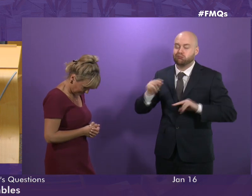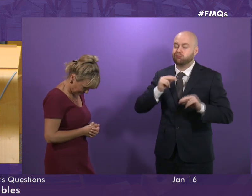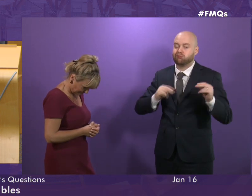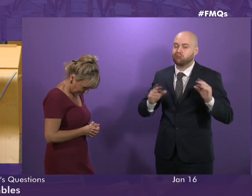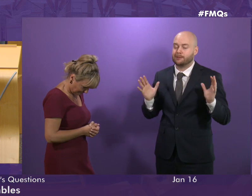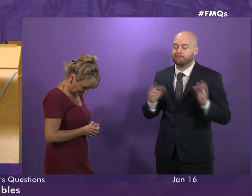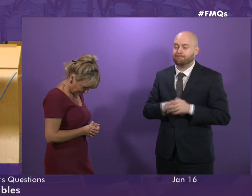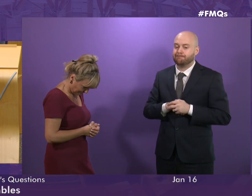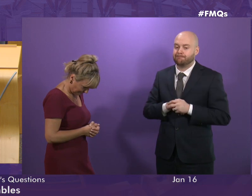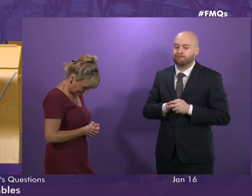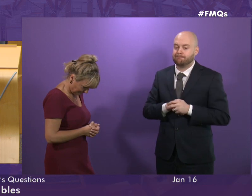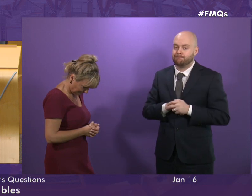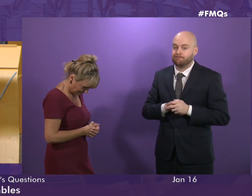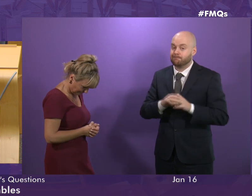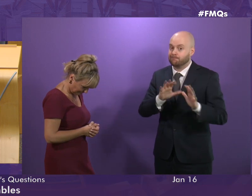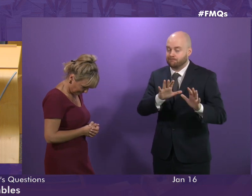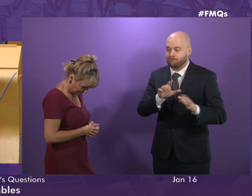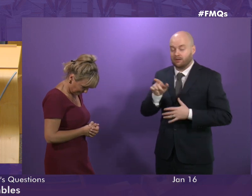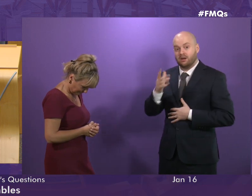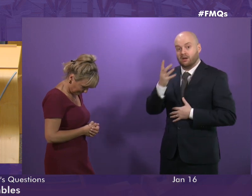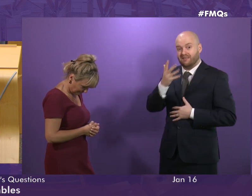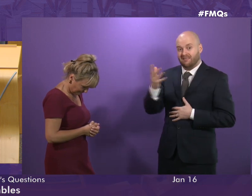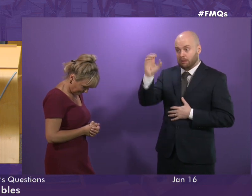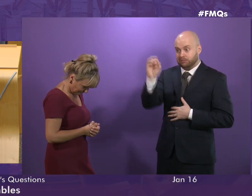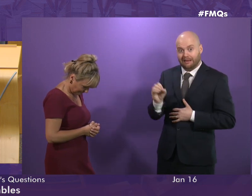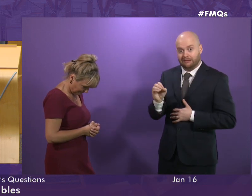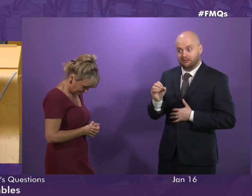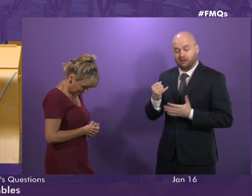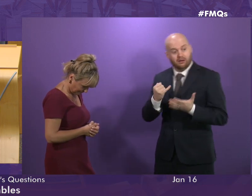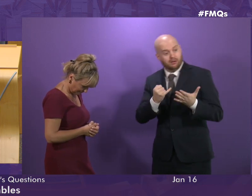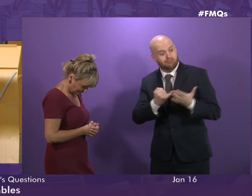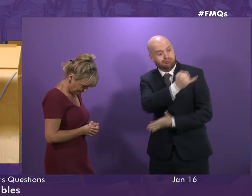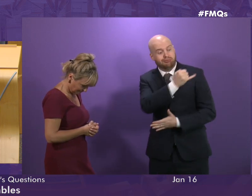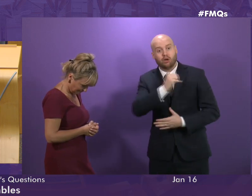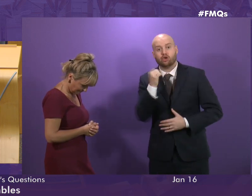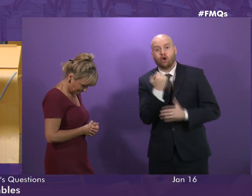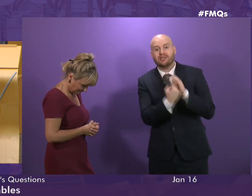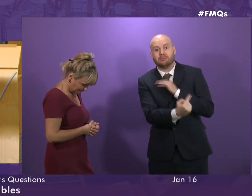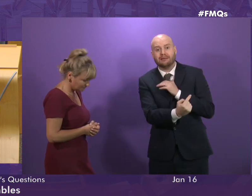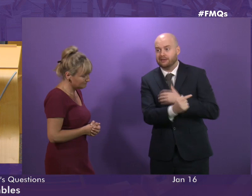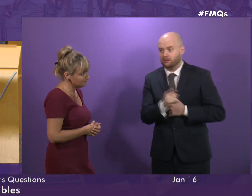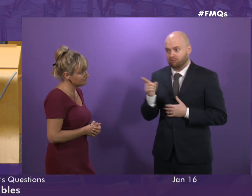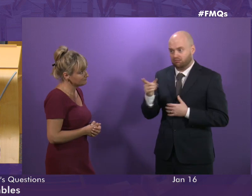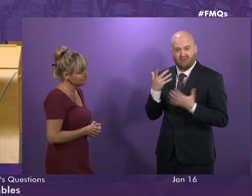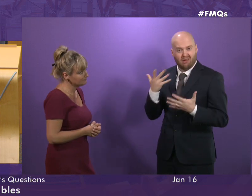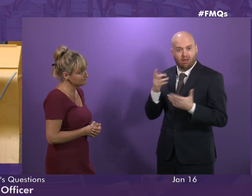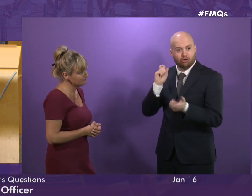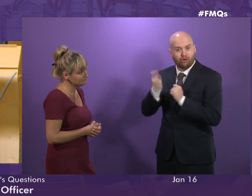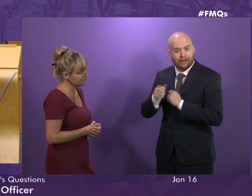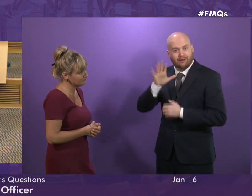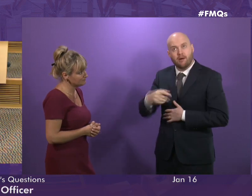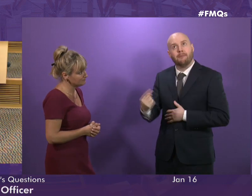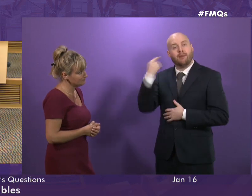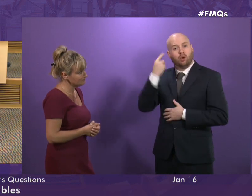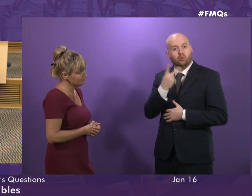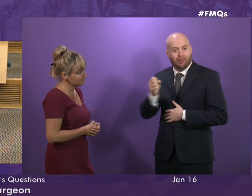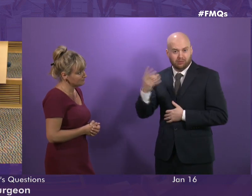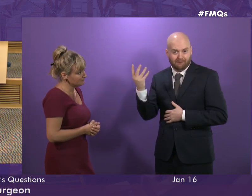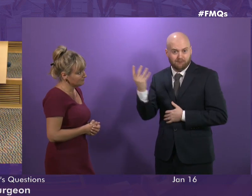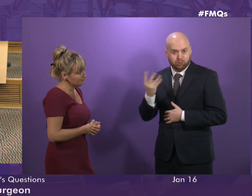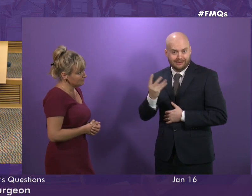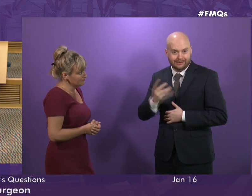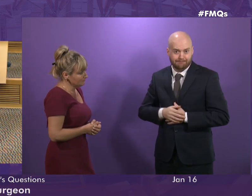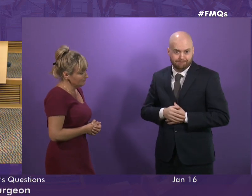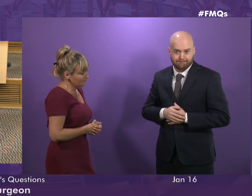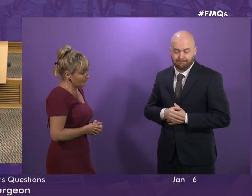That level of opposition has not changed one iota since 2014.